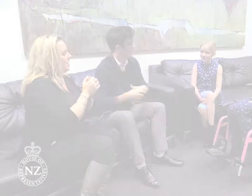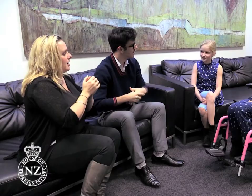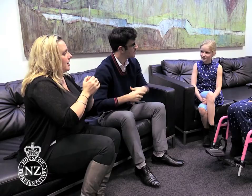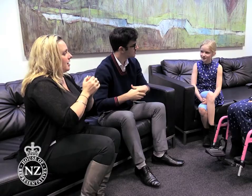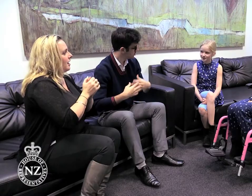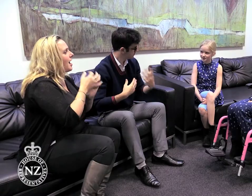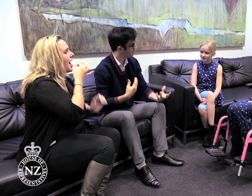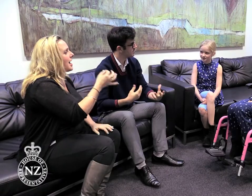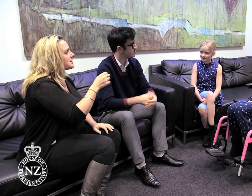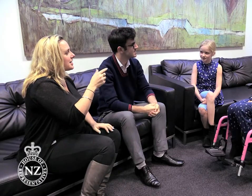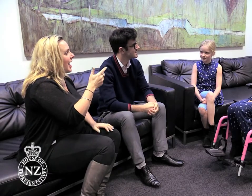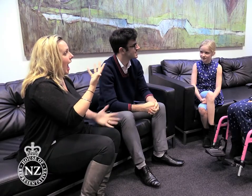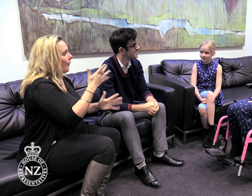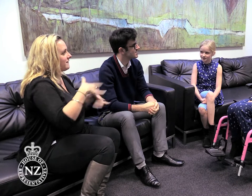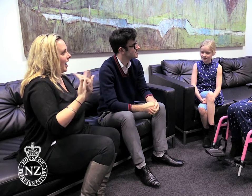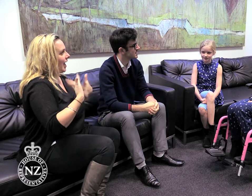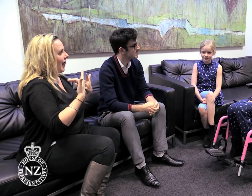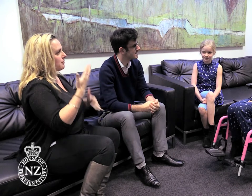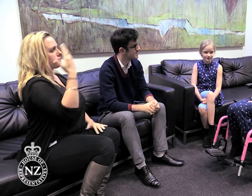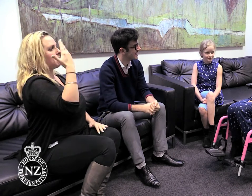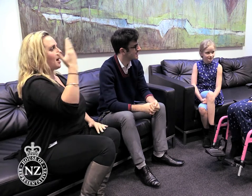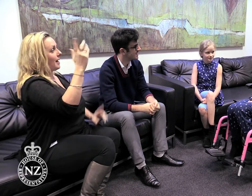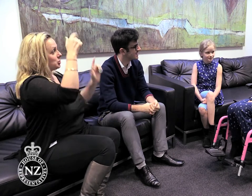How did you find presenting to the committee?